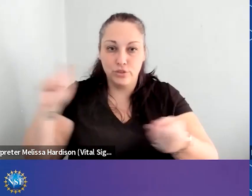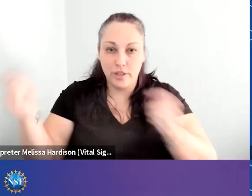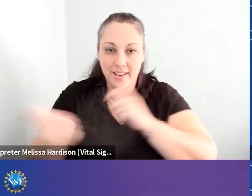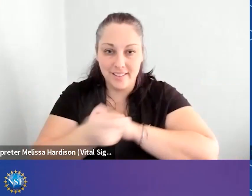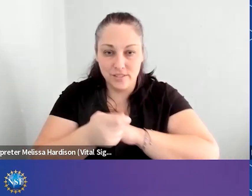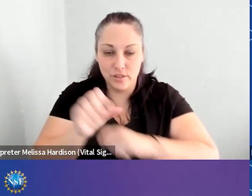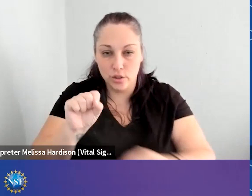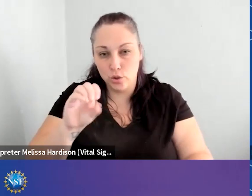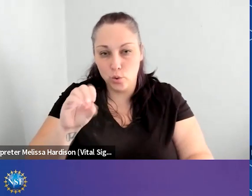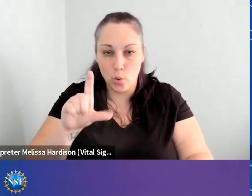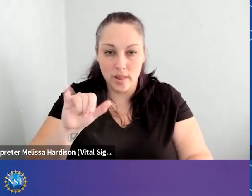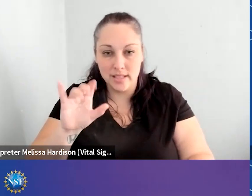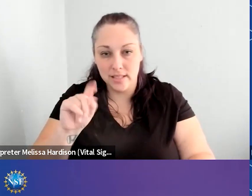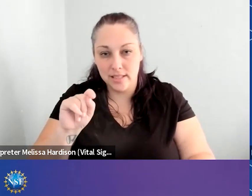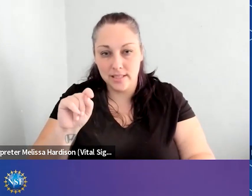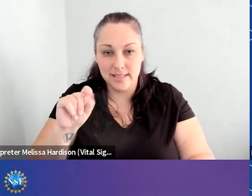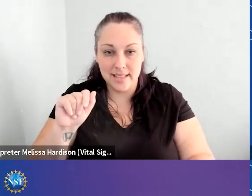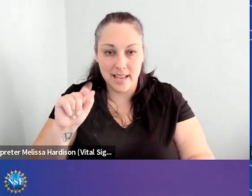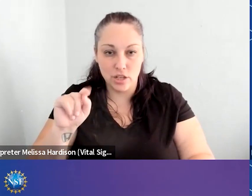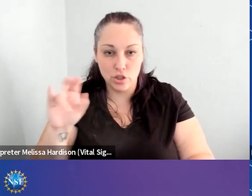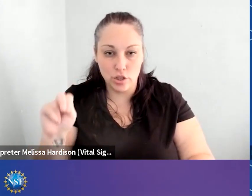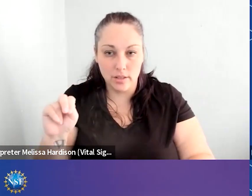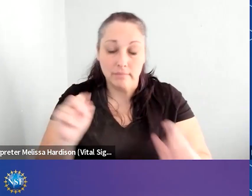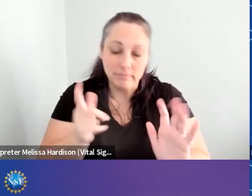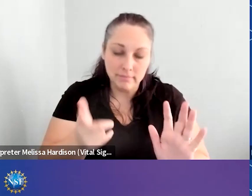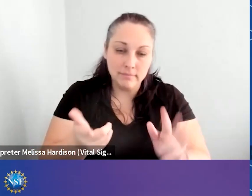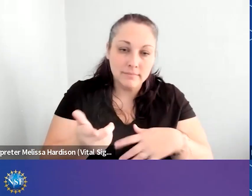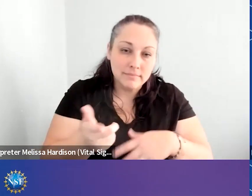It actually worked in our favor, but definitely make sure that you're always taking a look